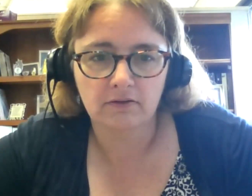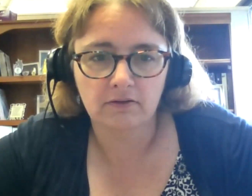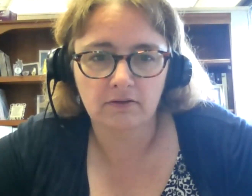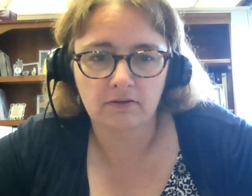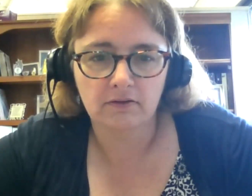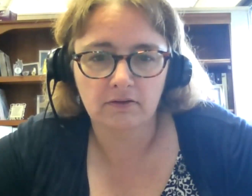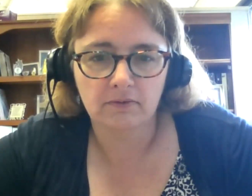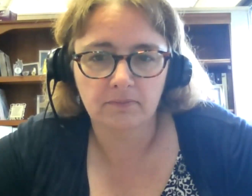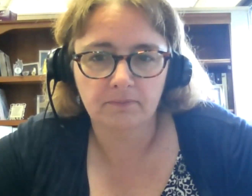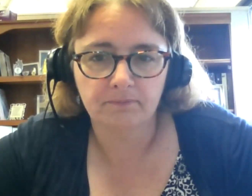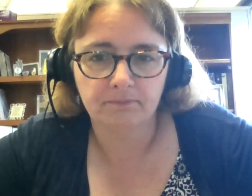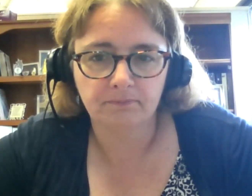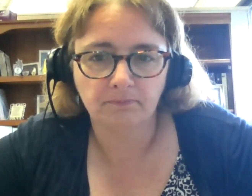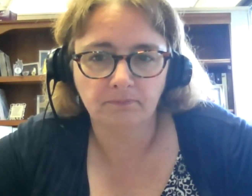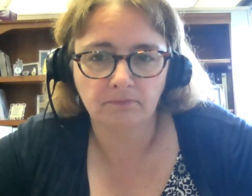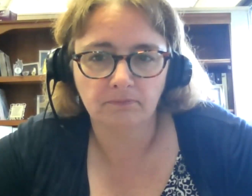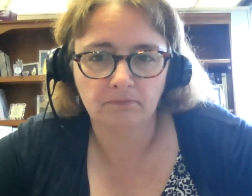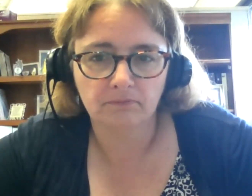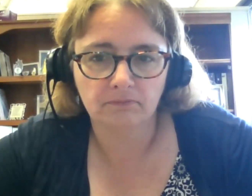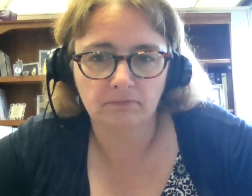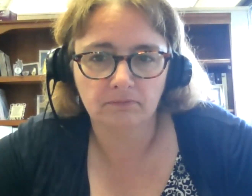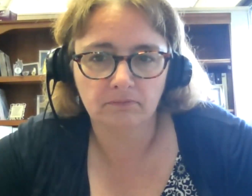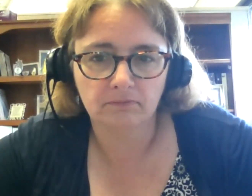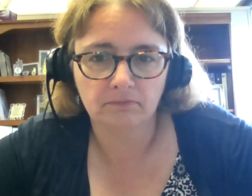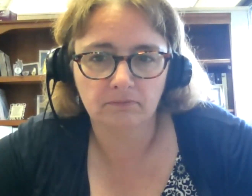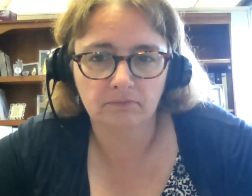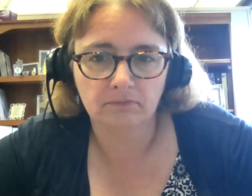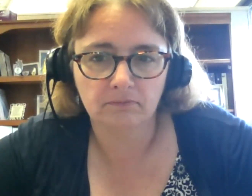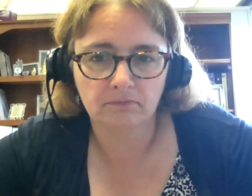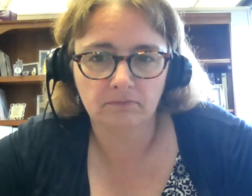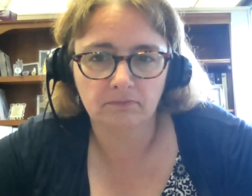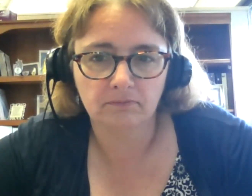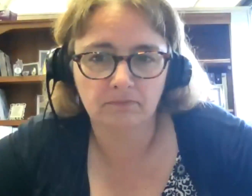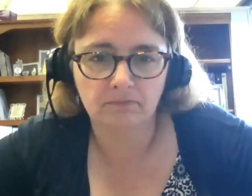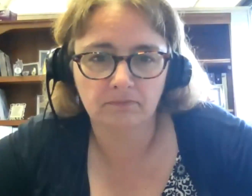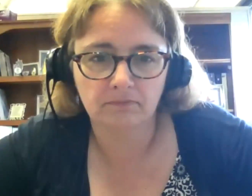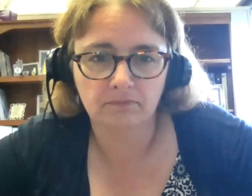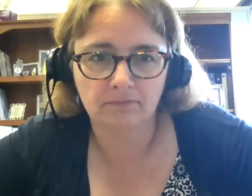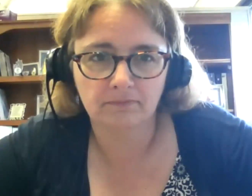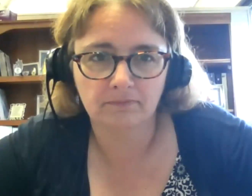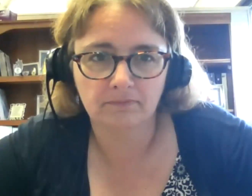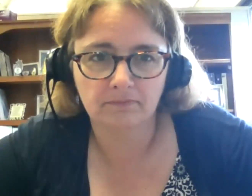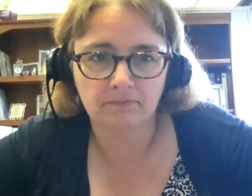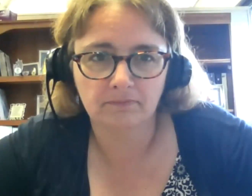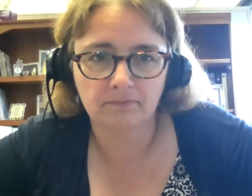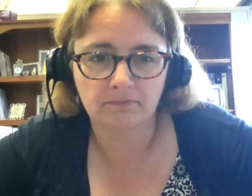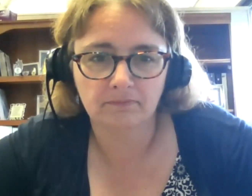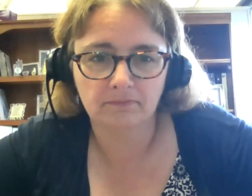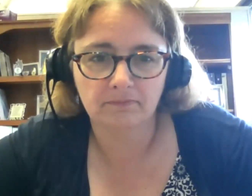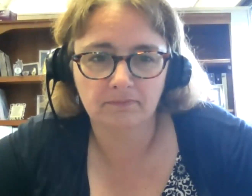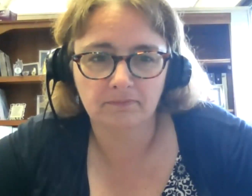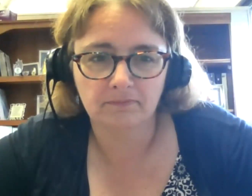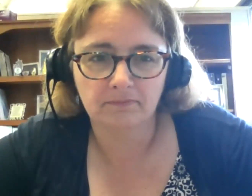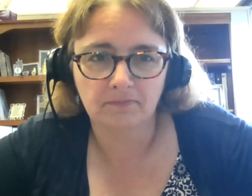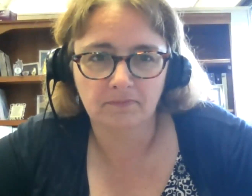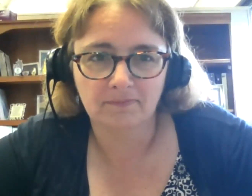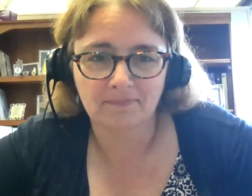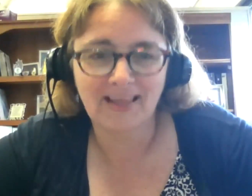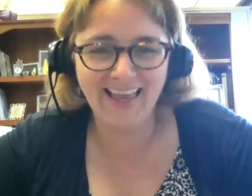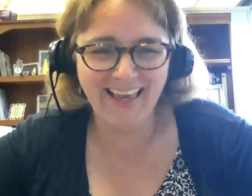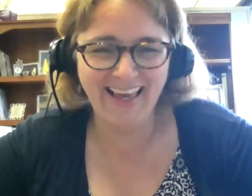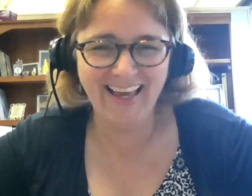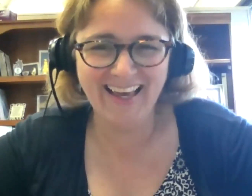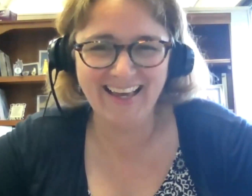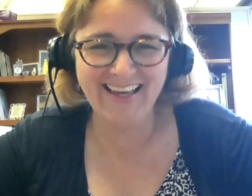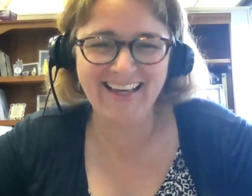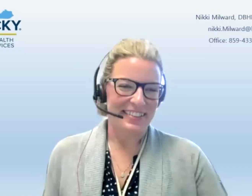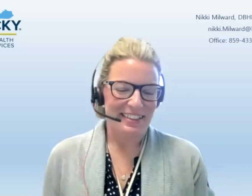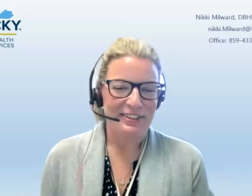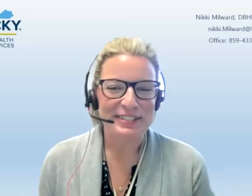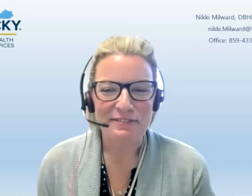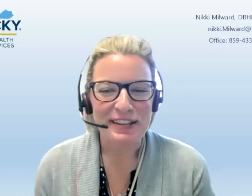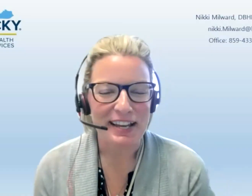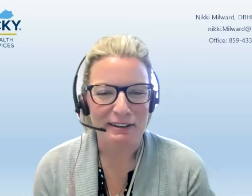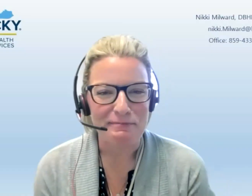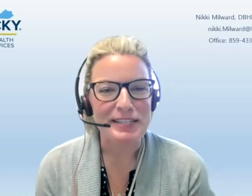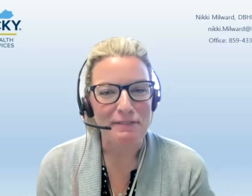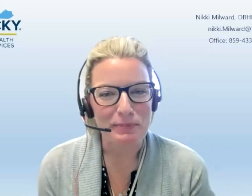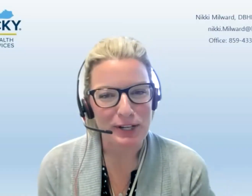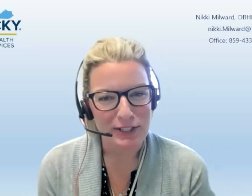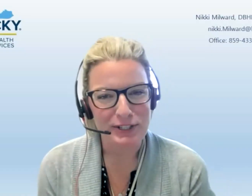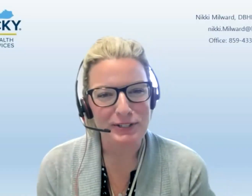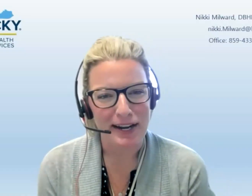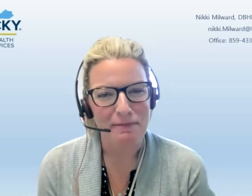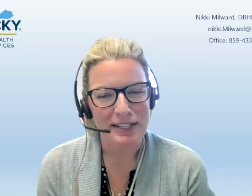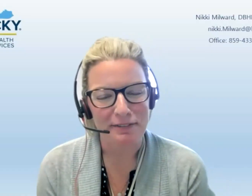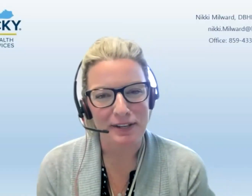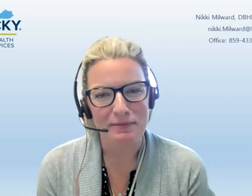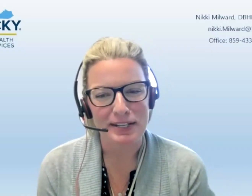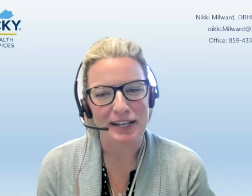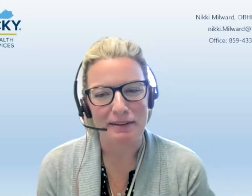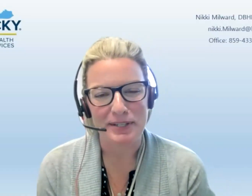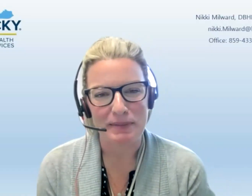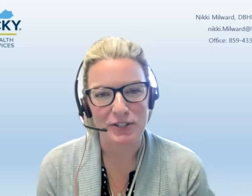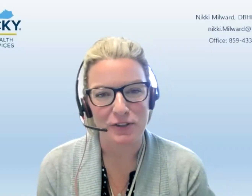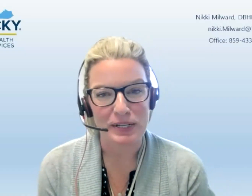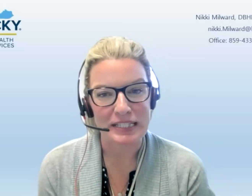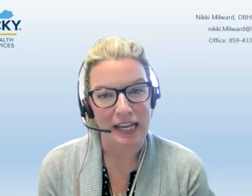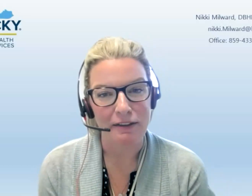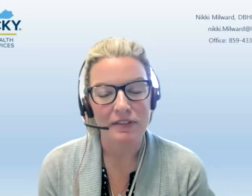THE STORY WITH THE POLICE OFFICER.